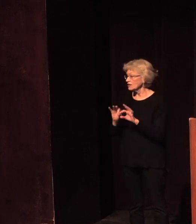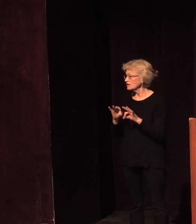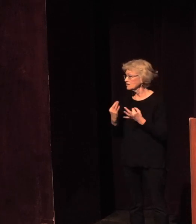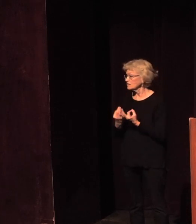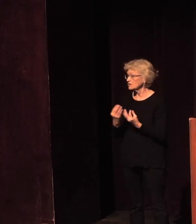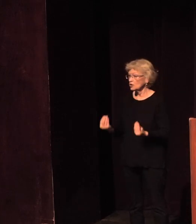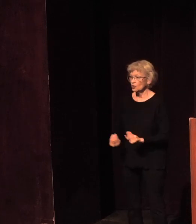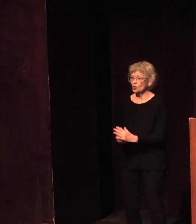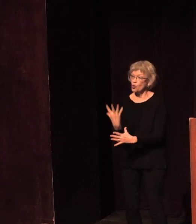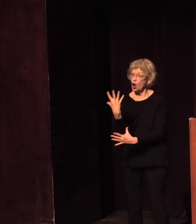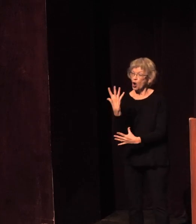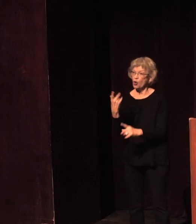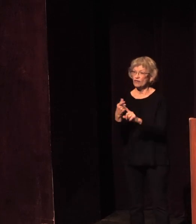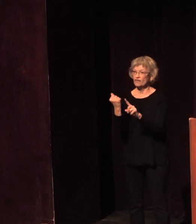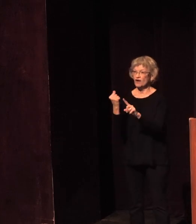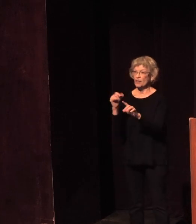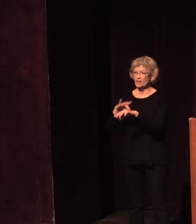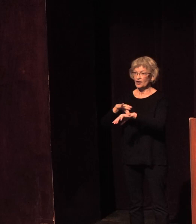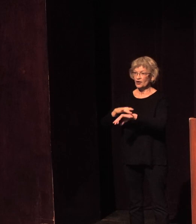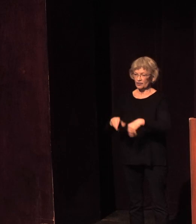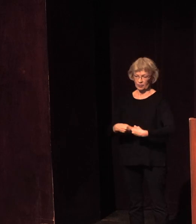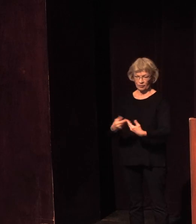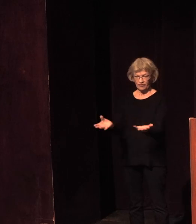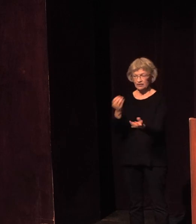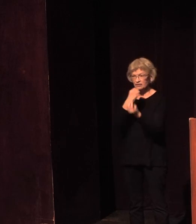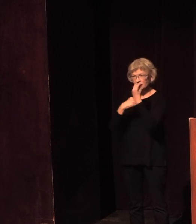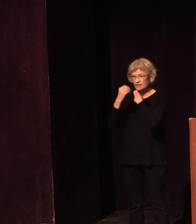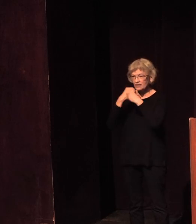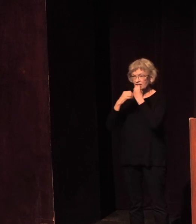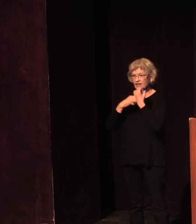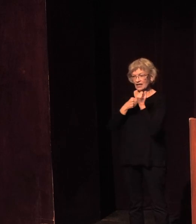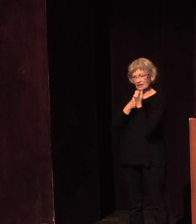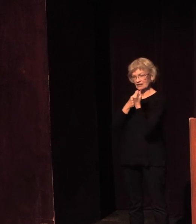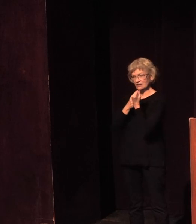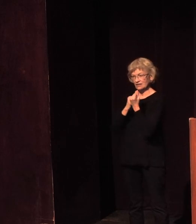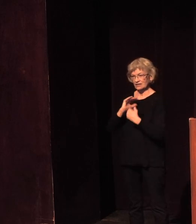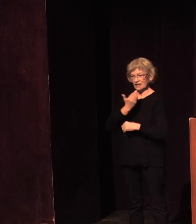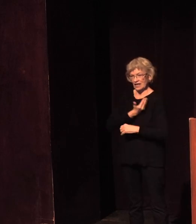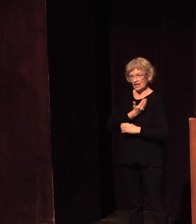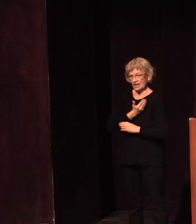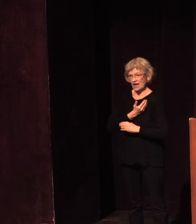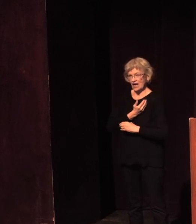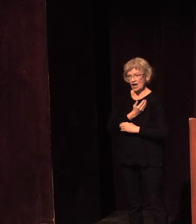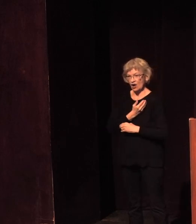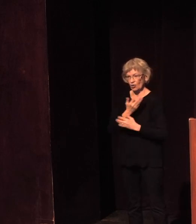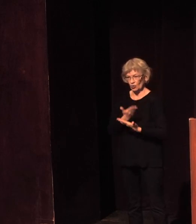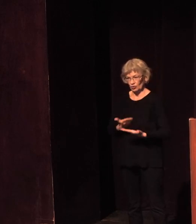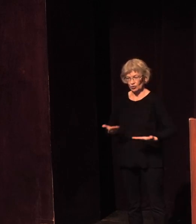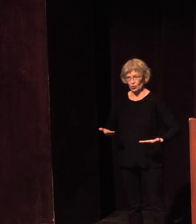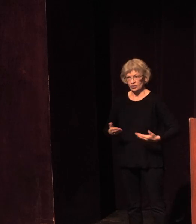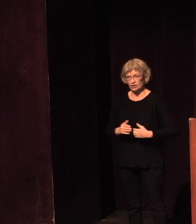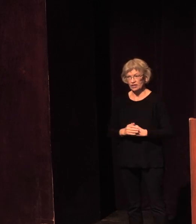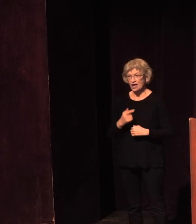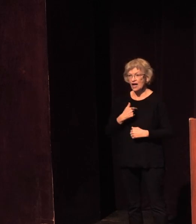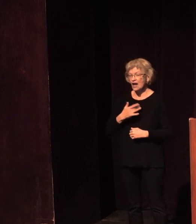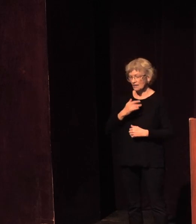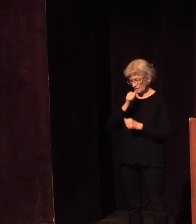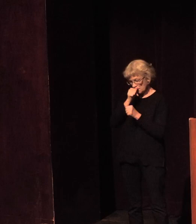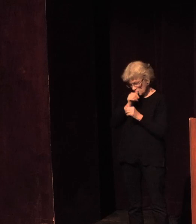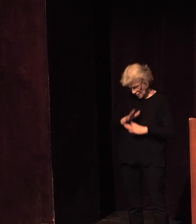four like it winged and crawling. And also on behalf of my relatives who grow from the earth and produce our nourishment and sustain our